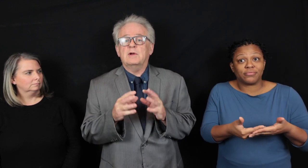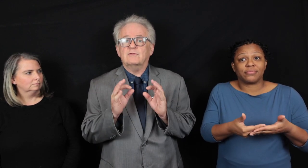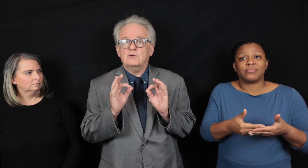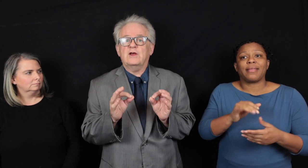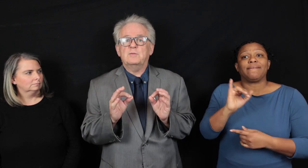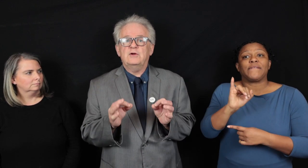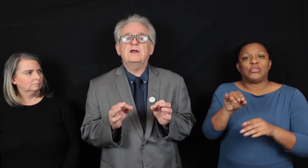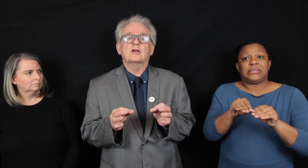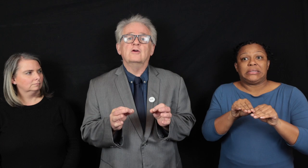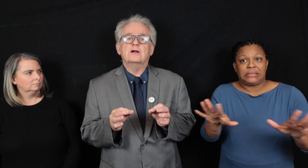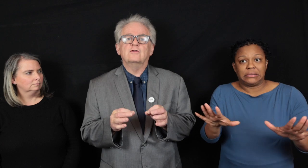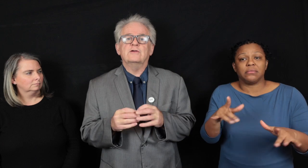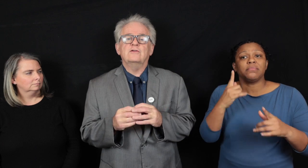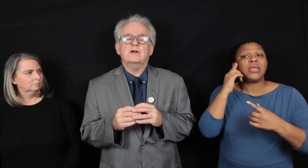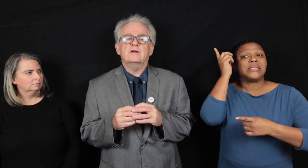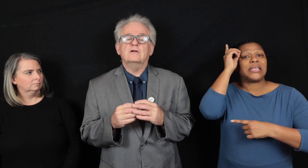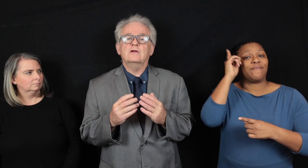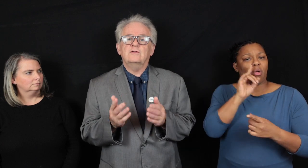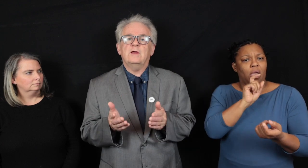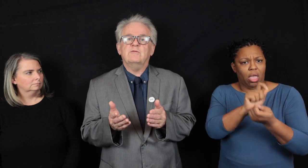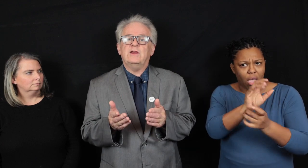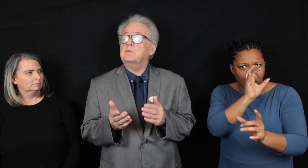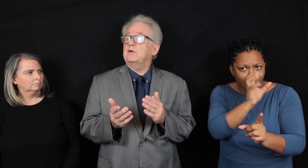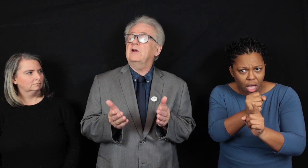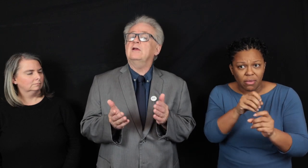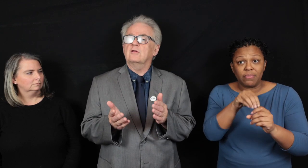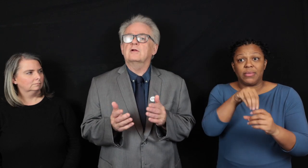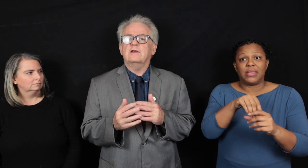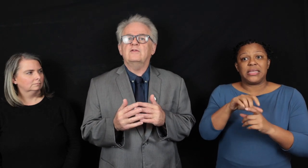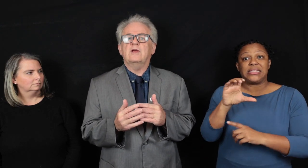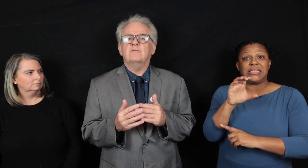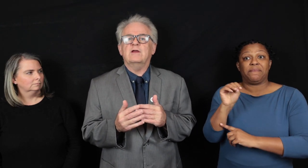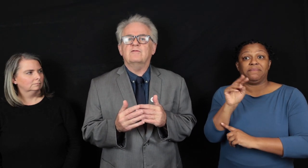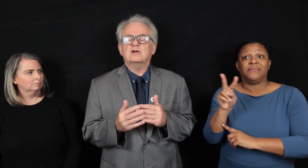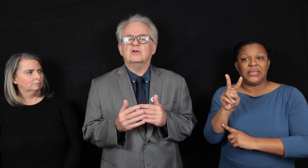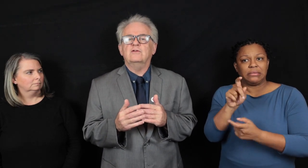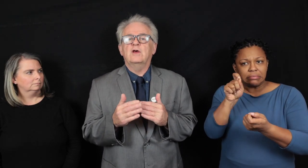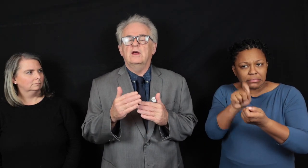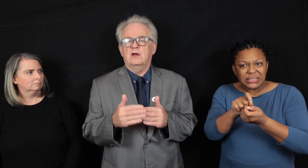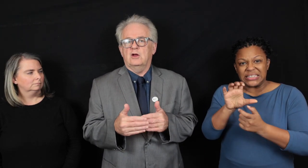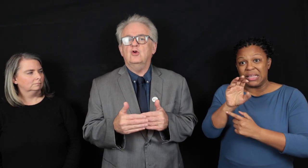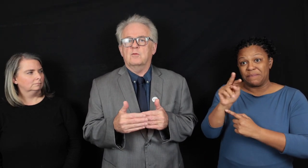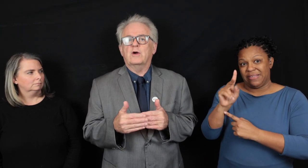but I’ve always had a particular interest in CMV, particularly CMV infections in newborn